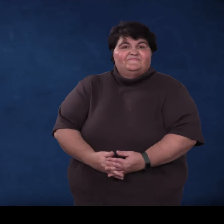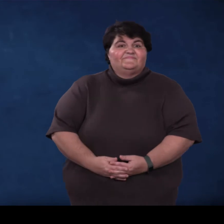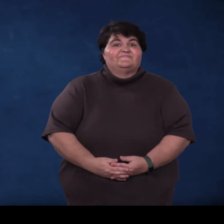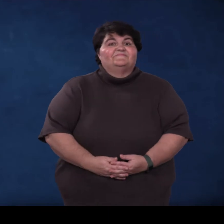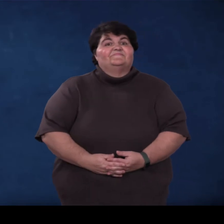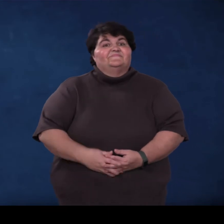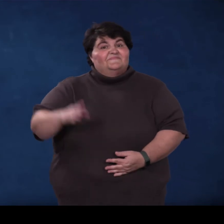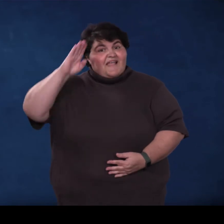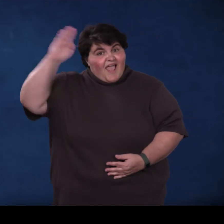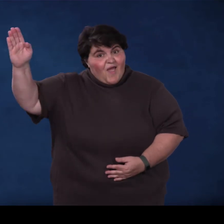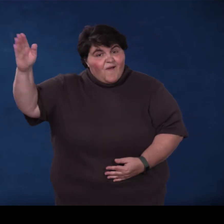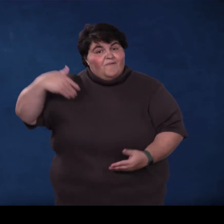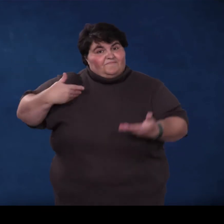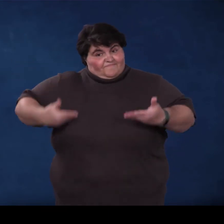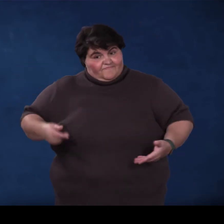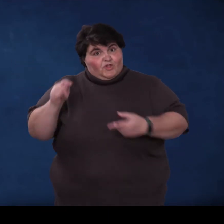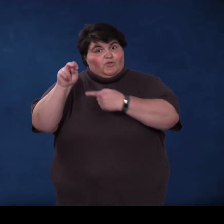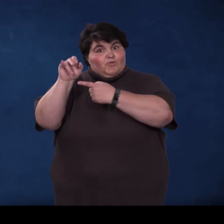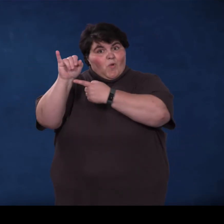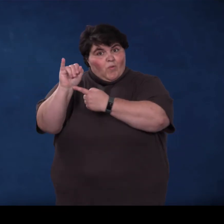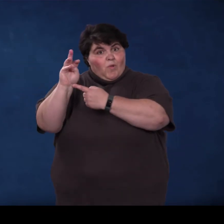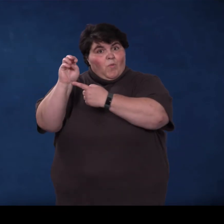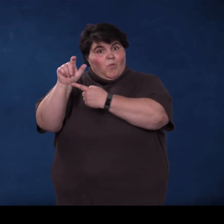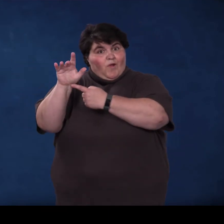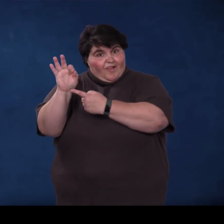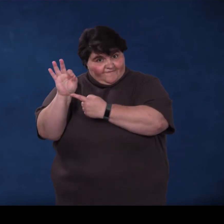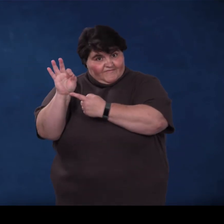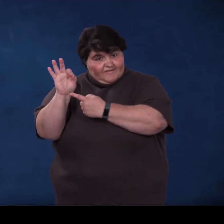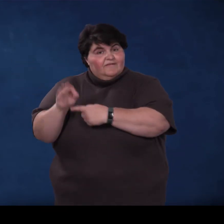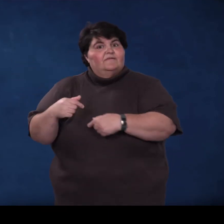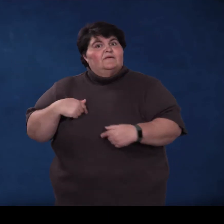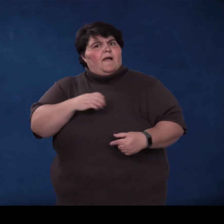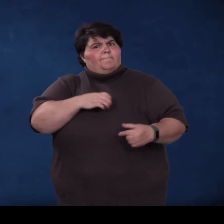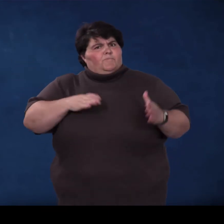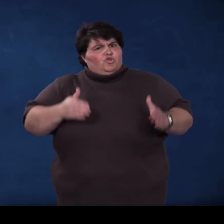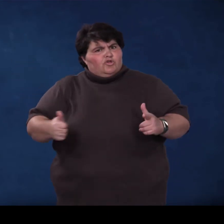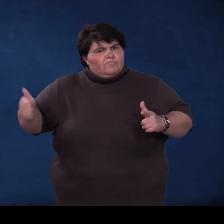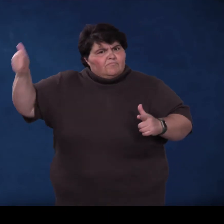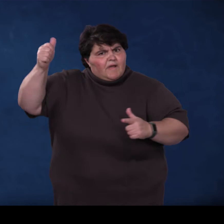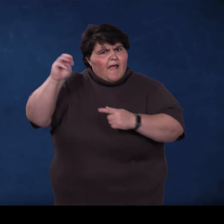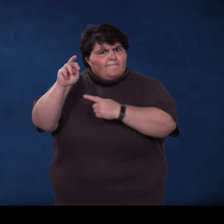Hi. I’m Toni Wolf, the Commissioner of the Massachusetts Rehabilitation Commission.